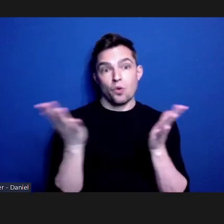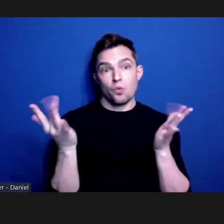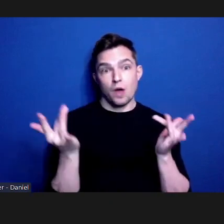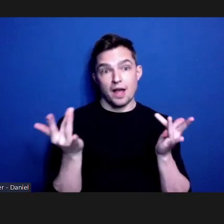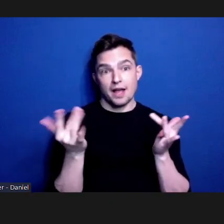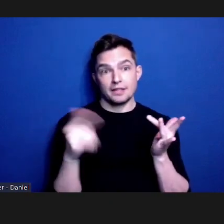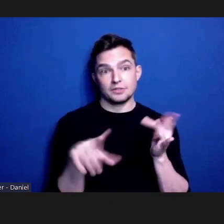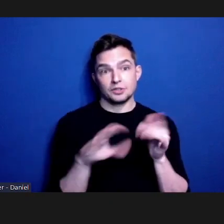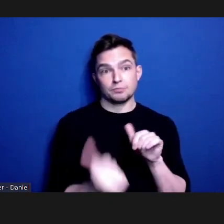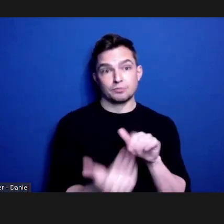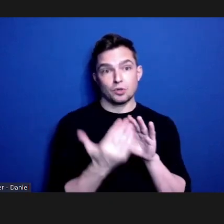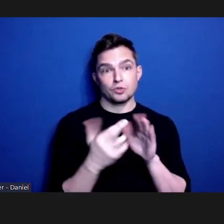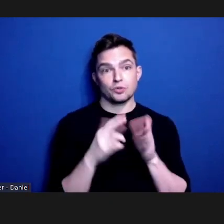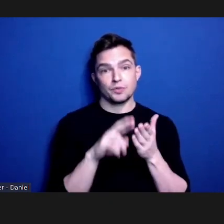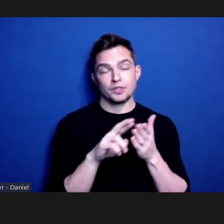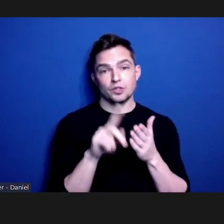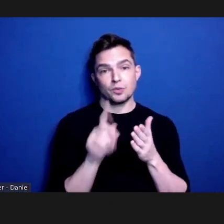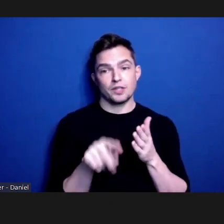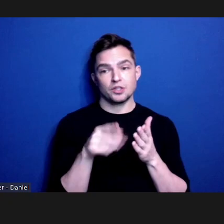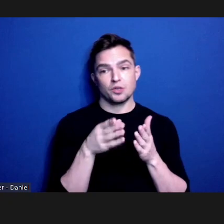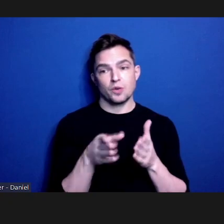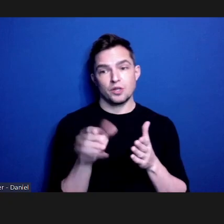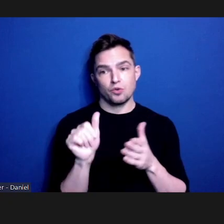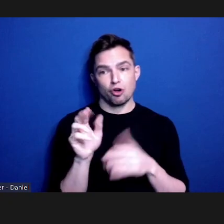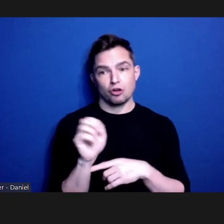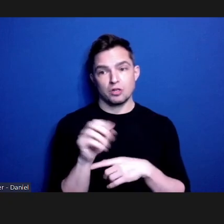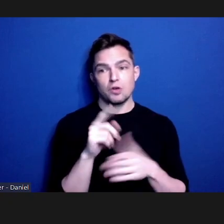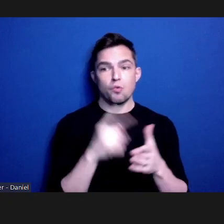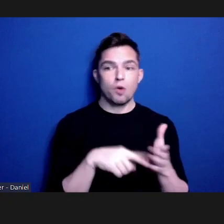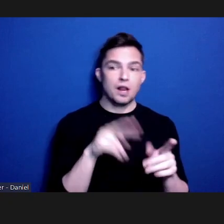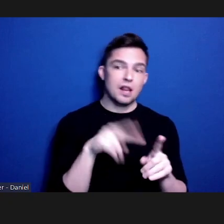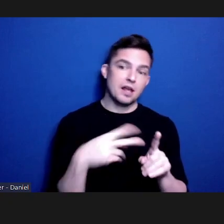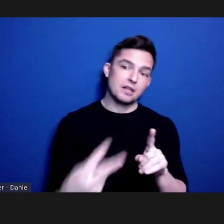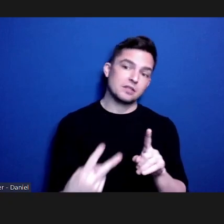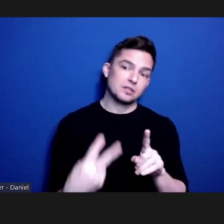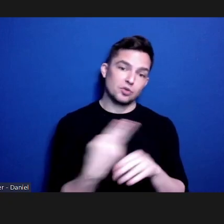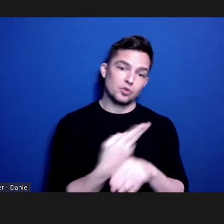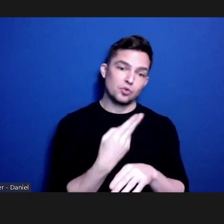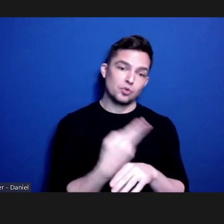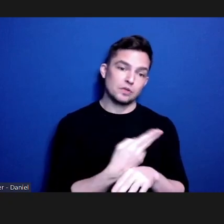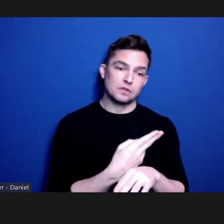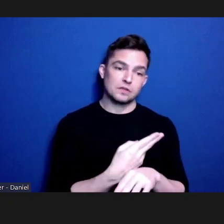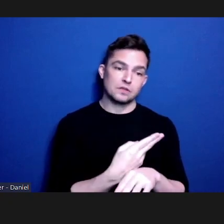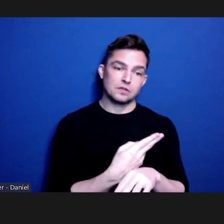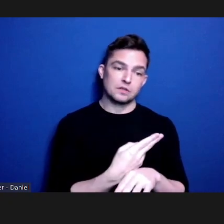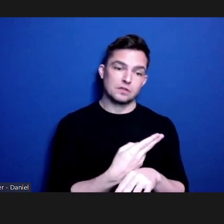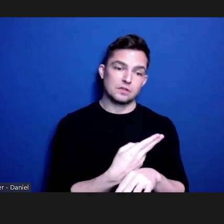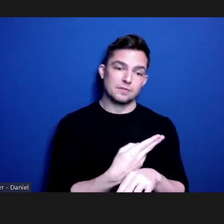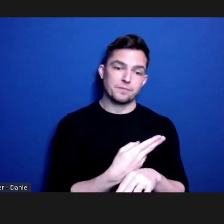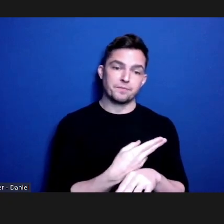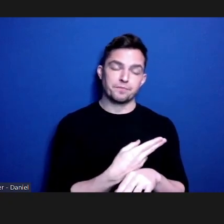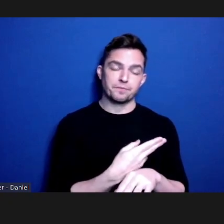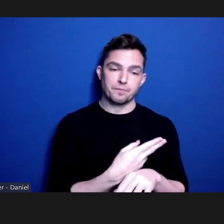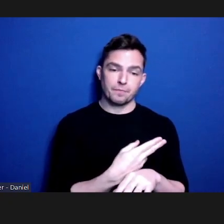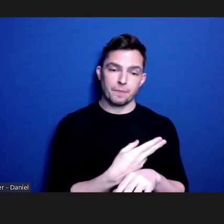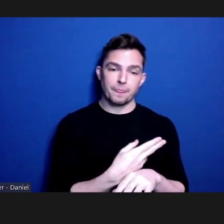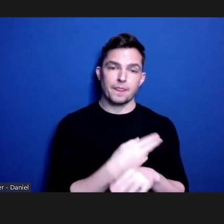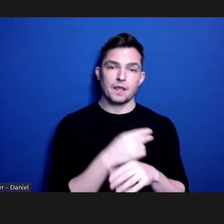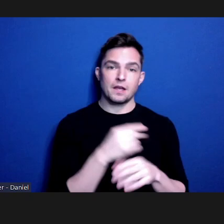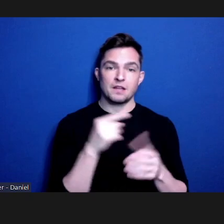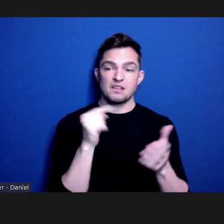a research question the way that you are? What lens you're using? Does this research